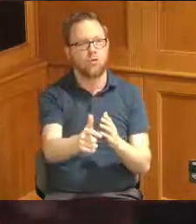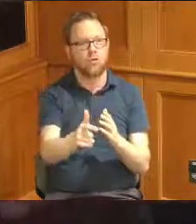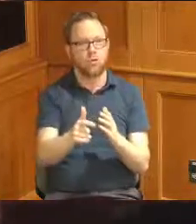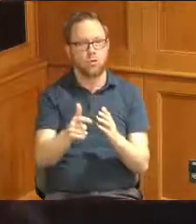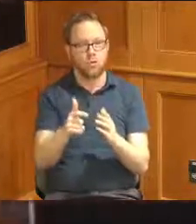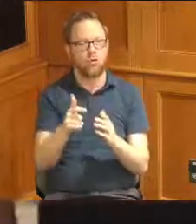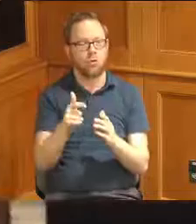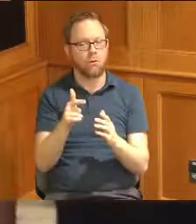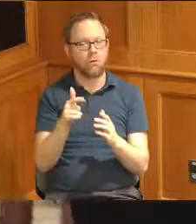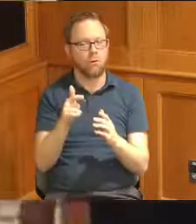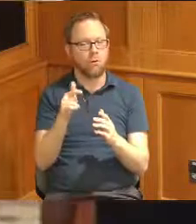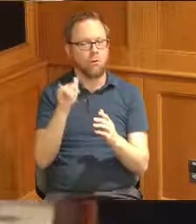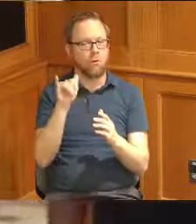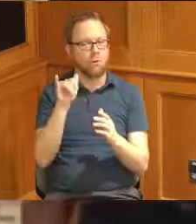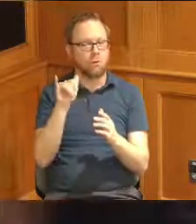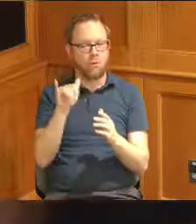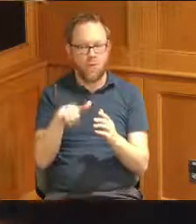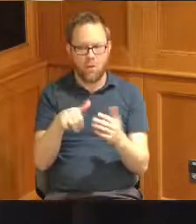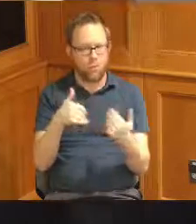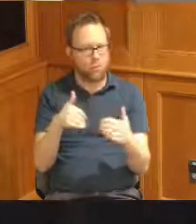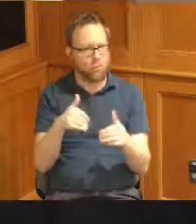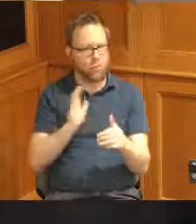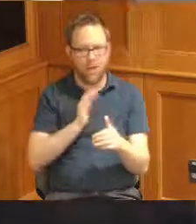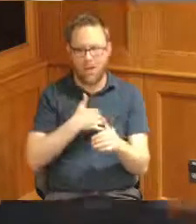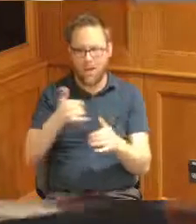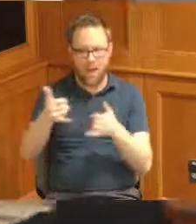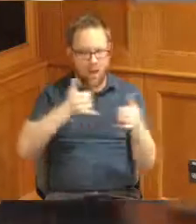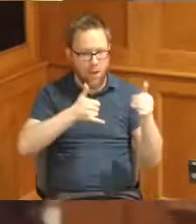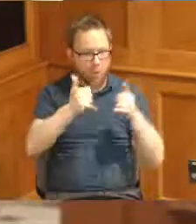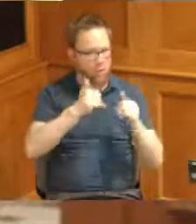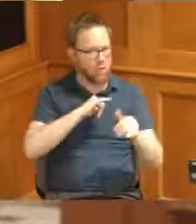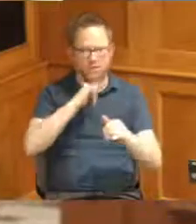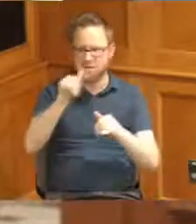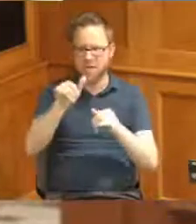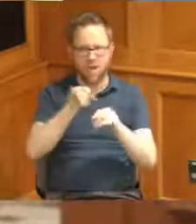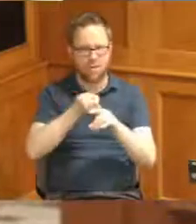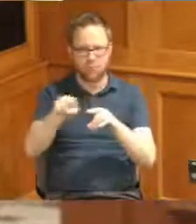power outage incident that in fact our calls were not being routed and the nature of the partial